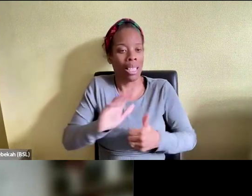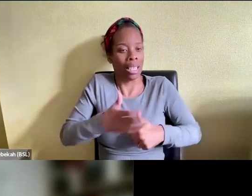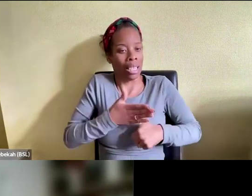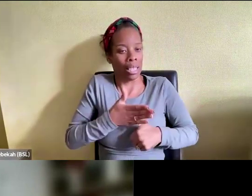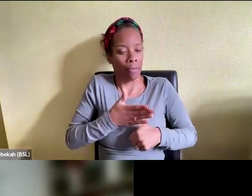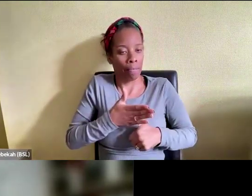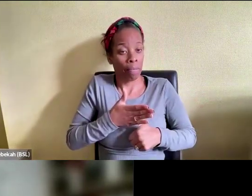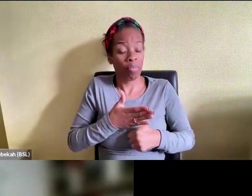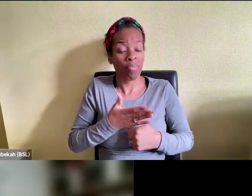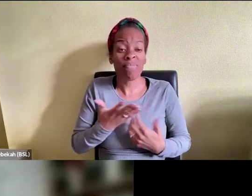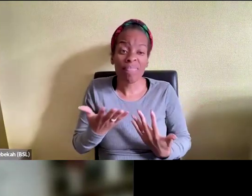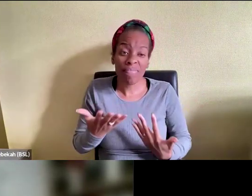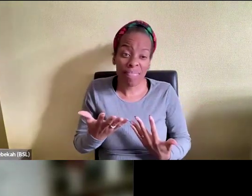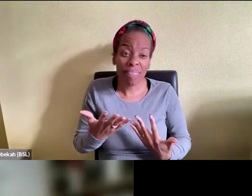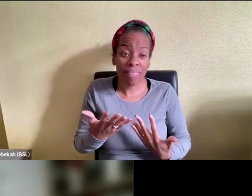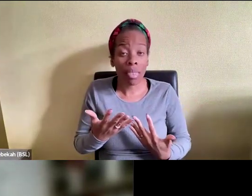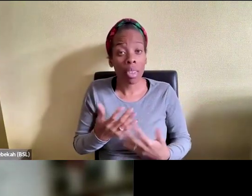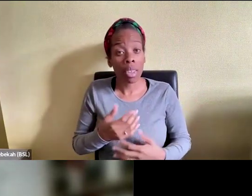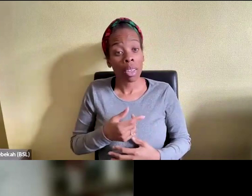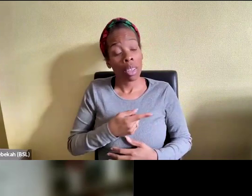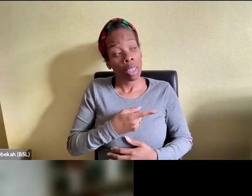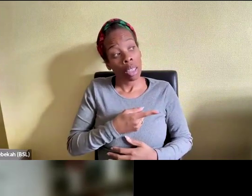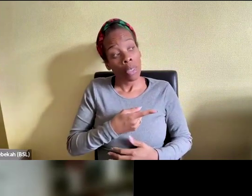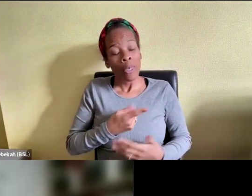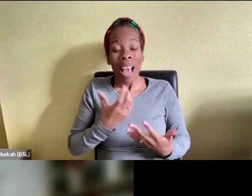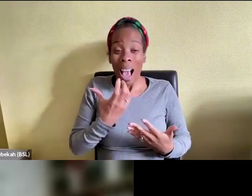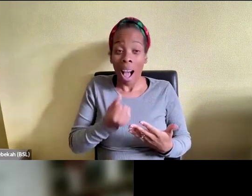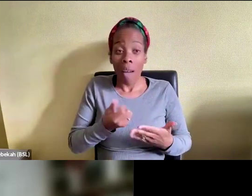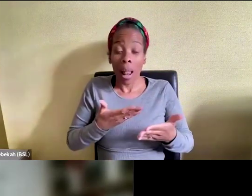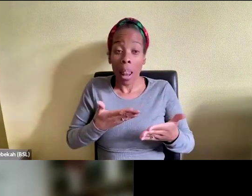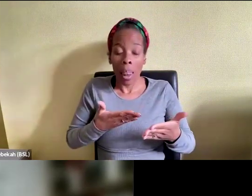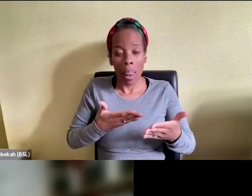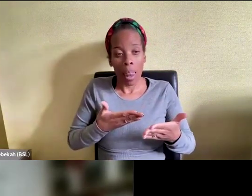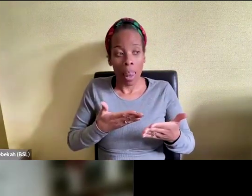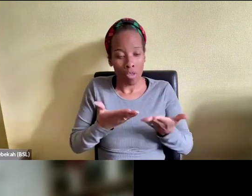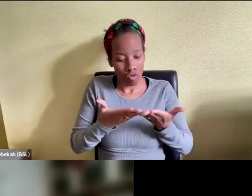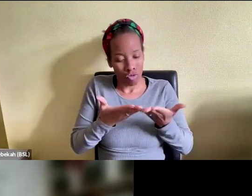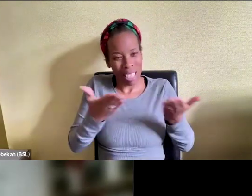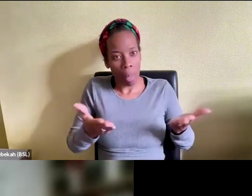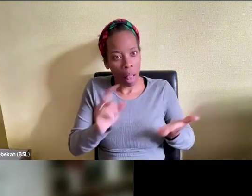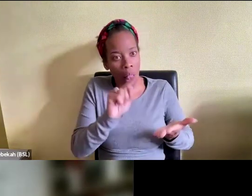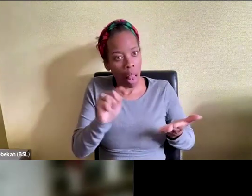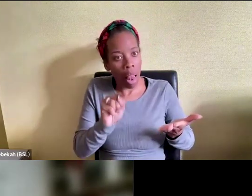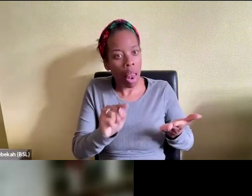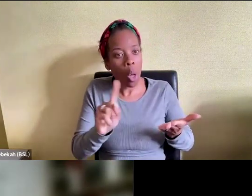the limit of the duty to make reasonable adjustments is that question of reasonableness. So of course if in a particular